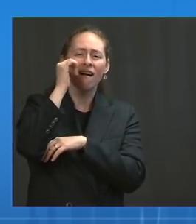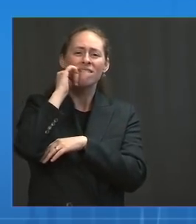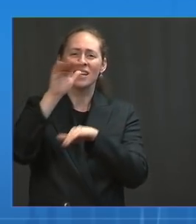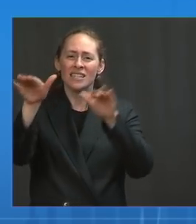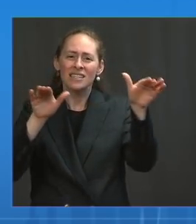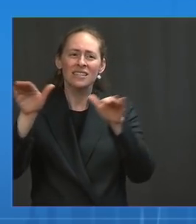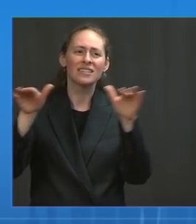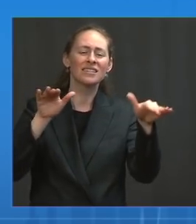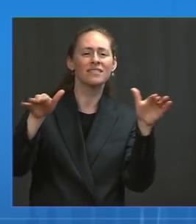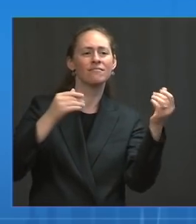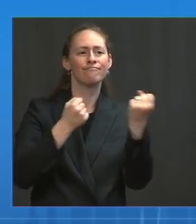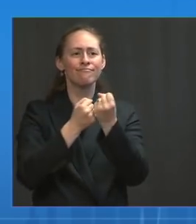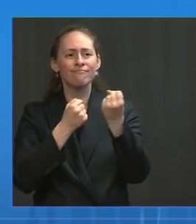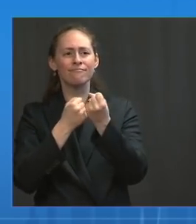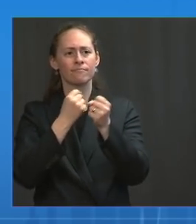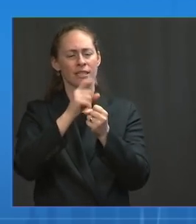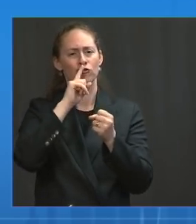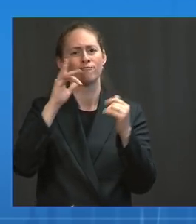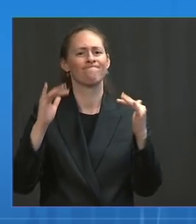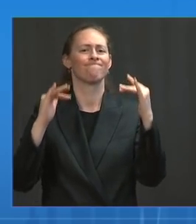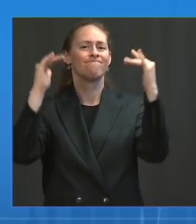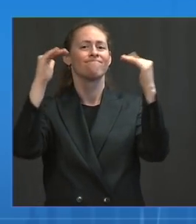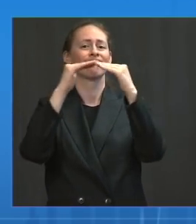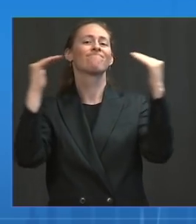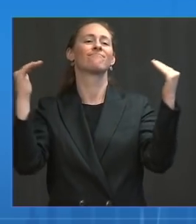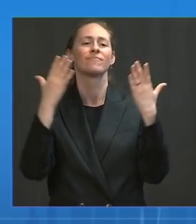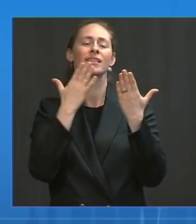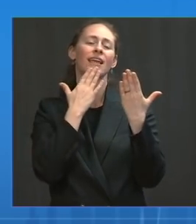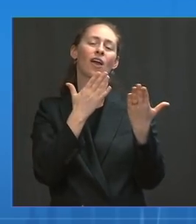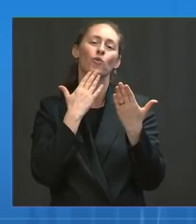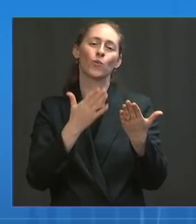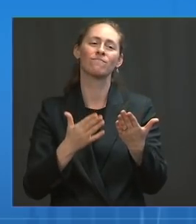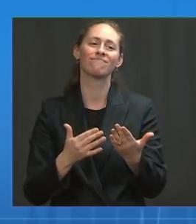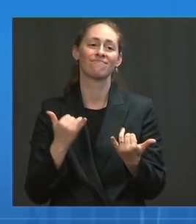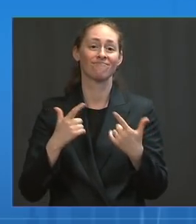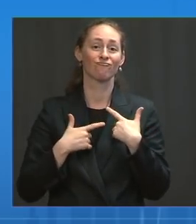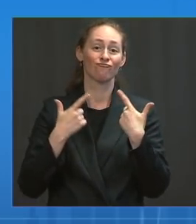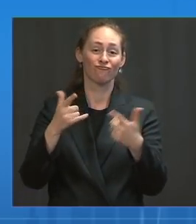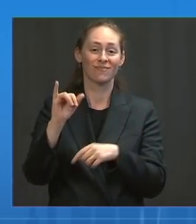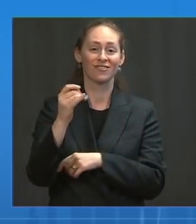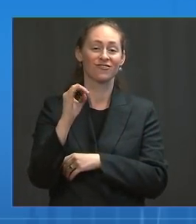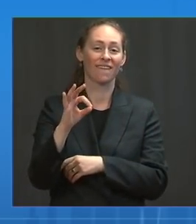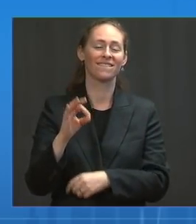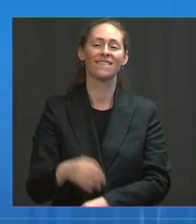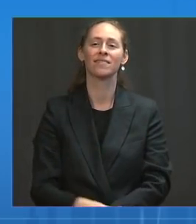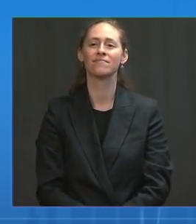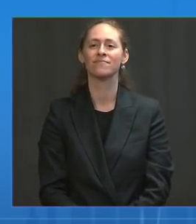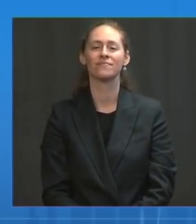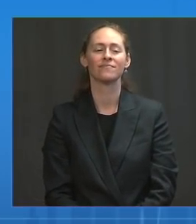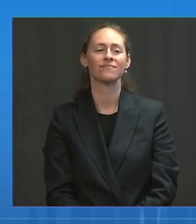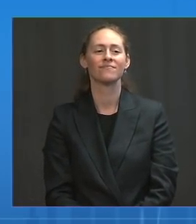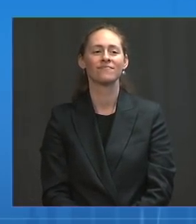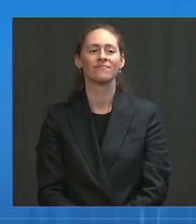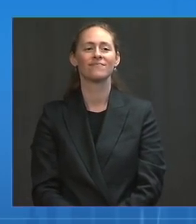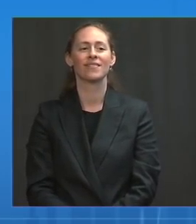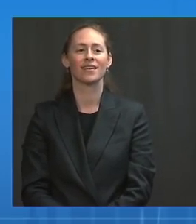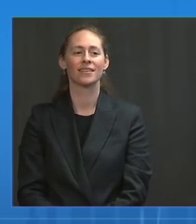And with that, I'll turn things back over to you, Jeff. Mr. Zients: Okay. Thank you, doctors. Let's open it up for a few questions.